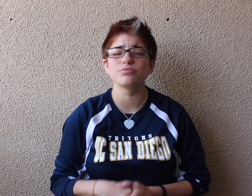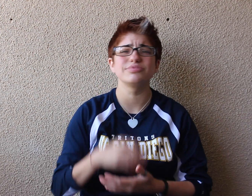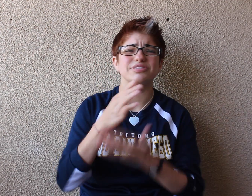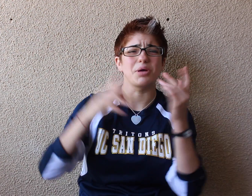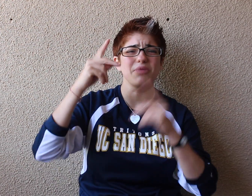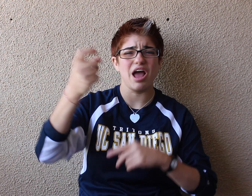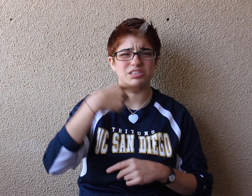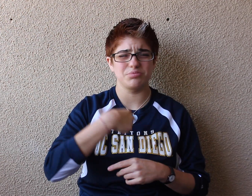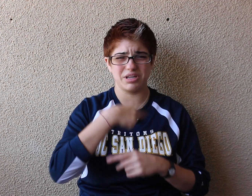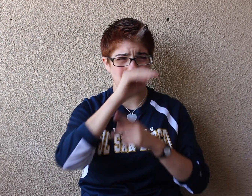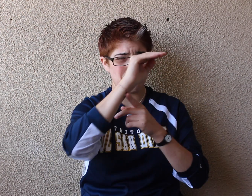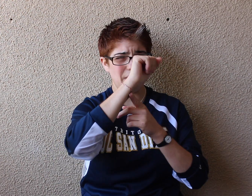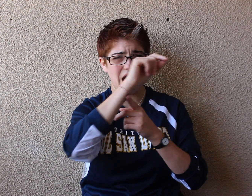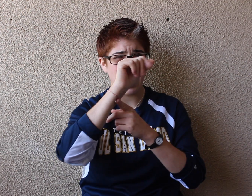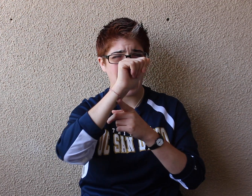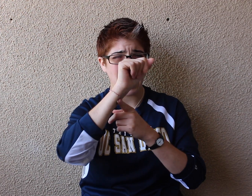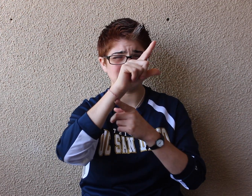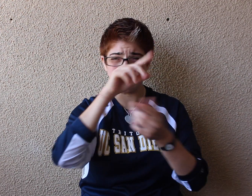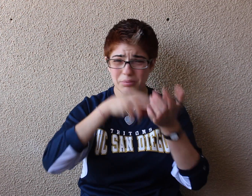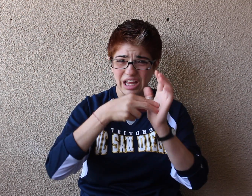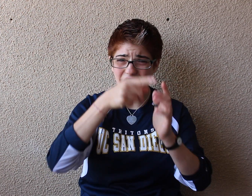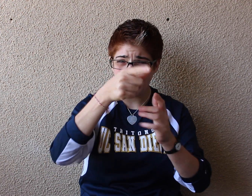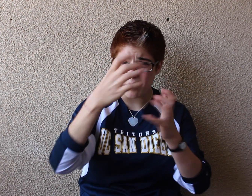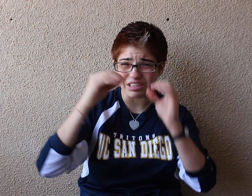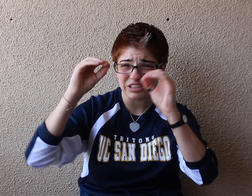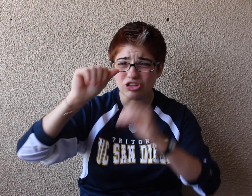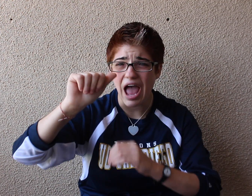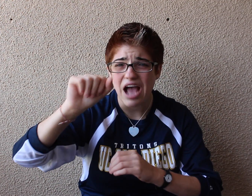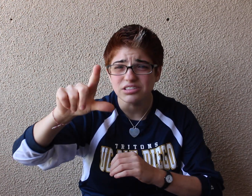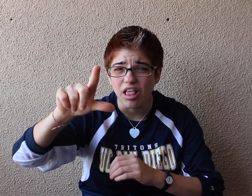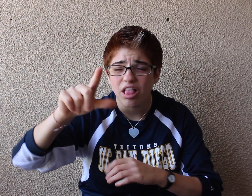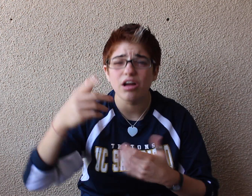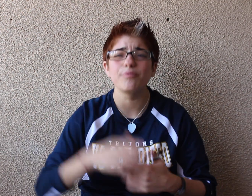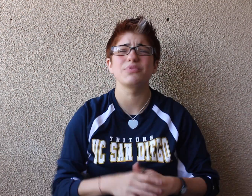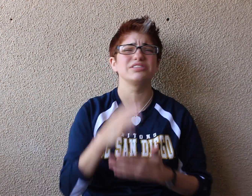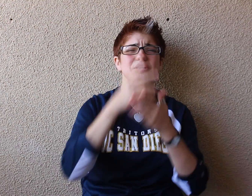“MA-ASL? Does it mean you want to teach ASL?”